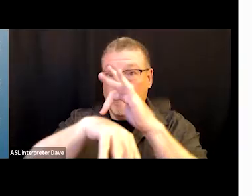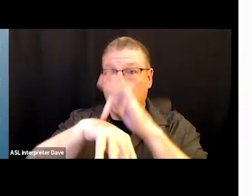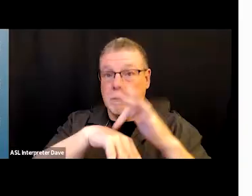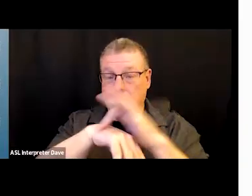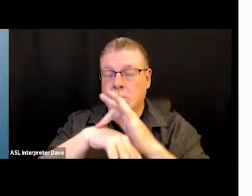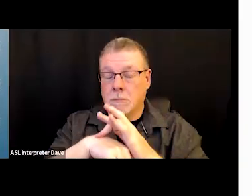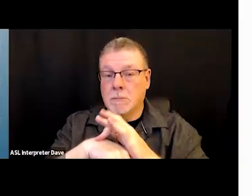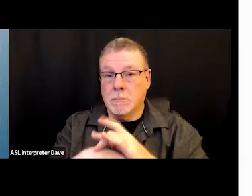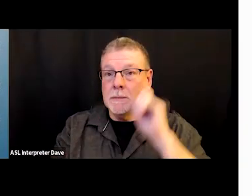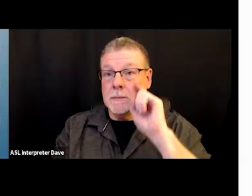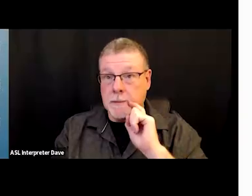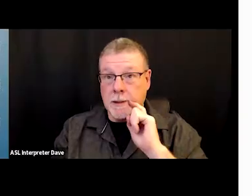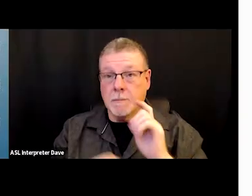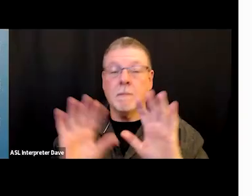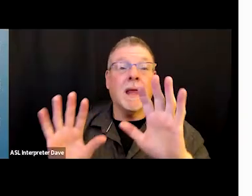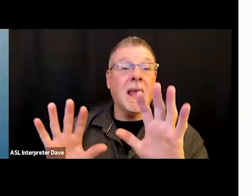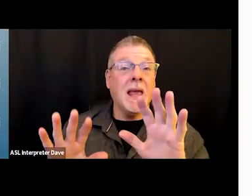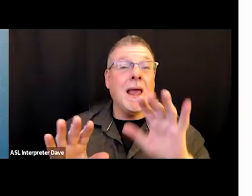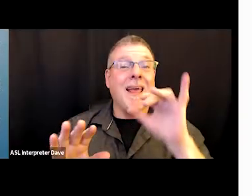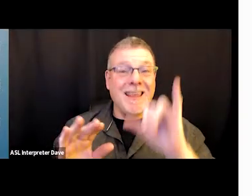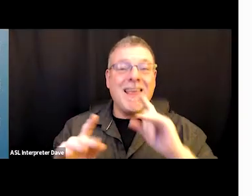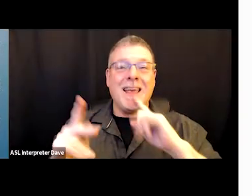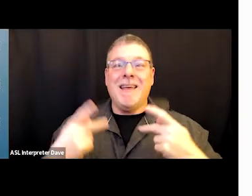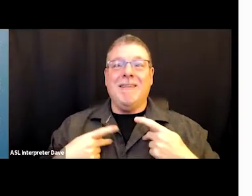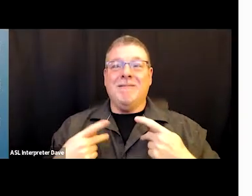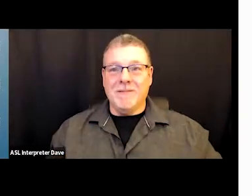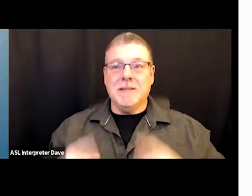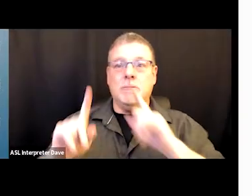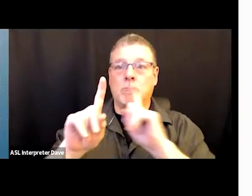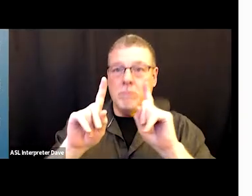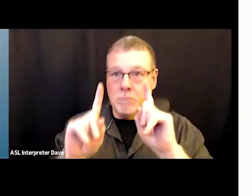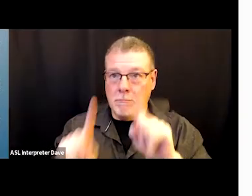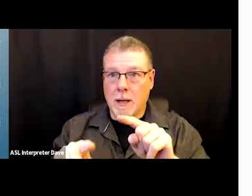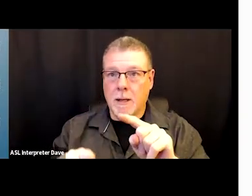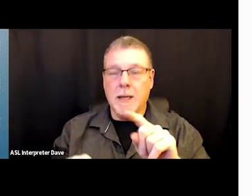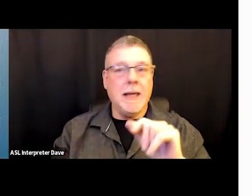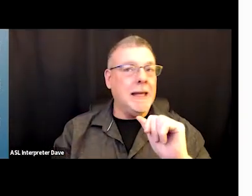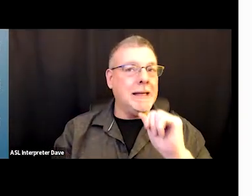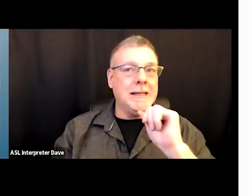is a well-documented physiological response. It's not a stall tactic.